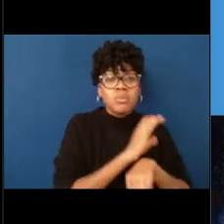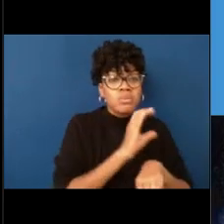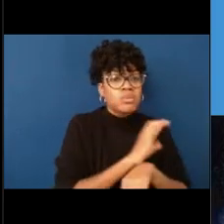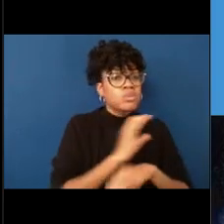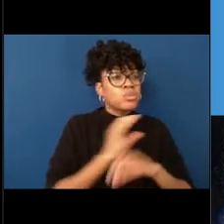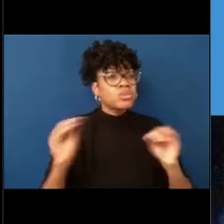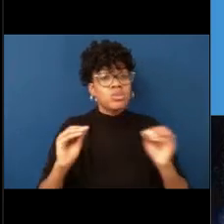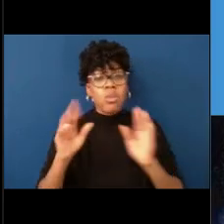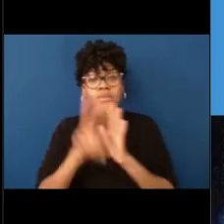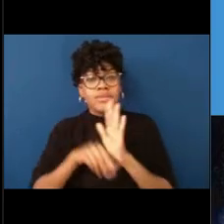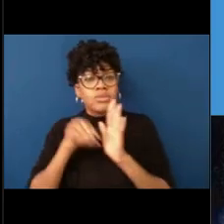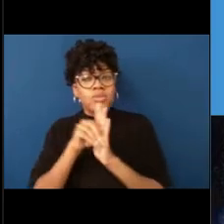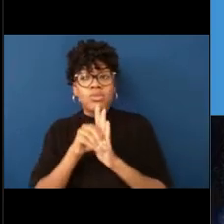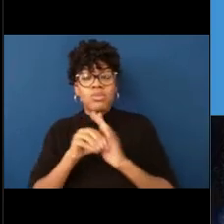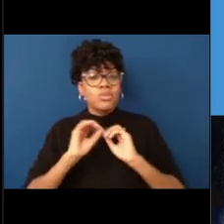They didn't have cell phones or TikTok.